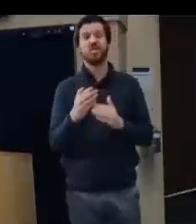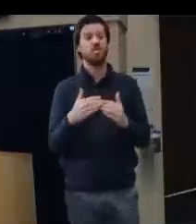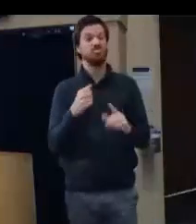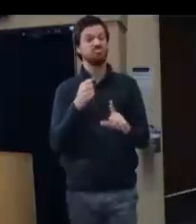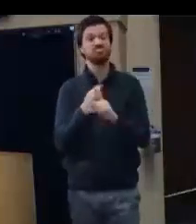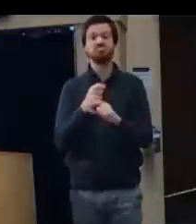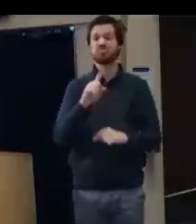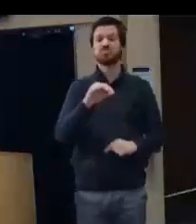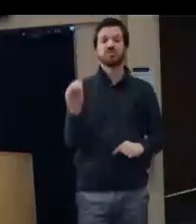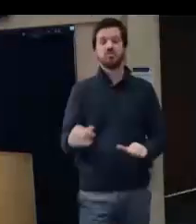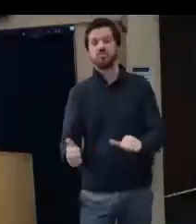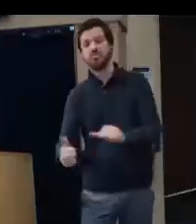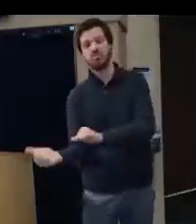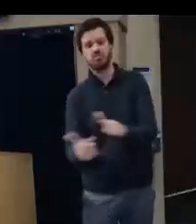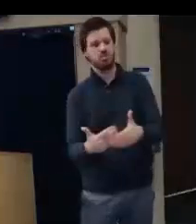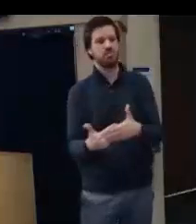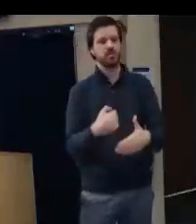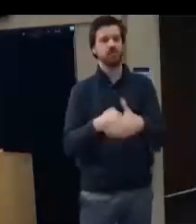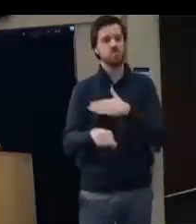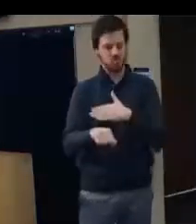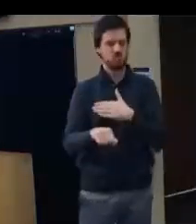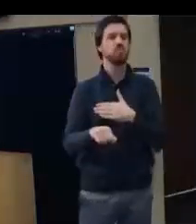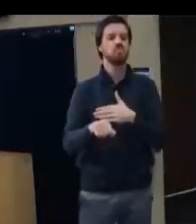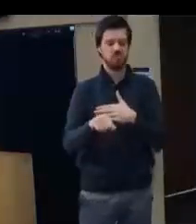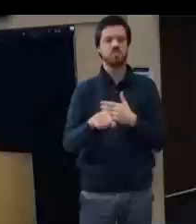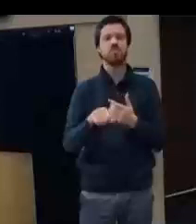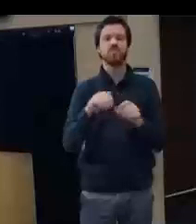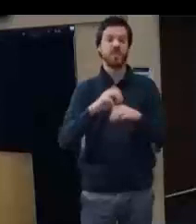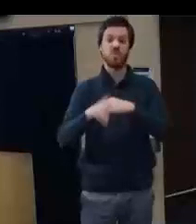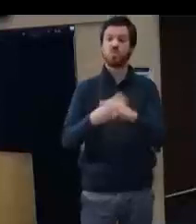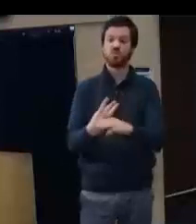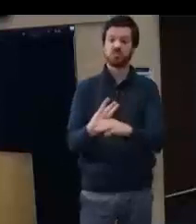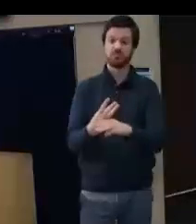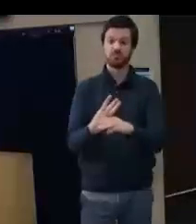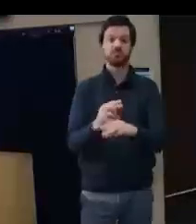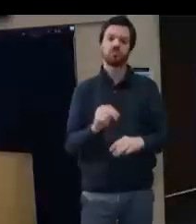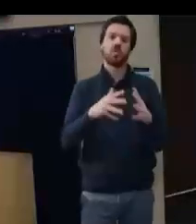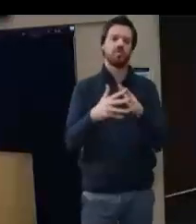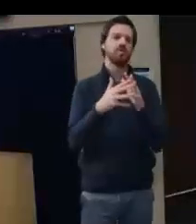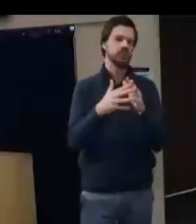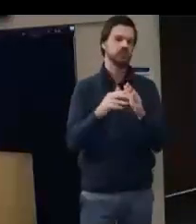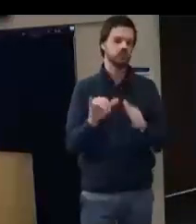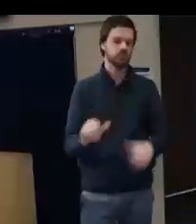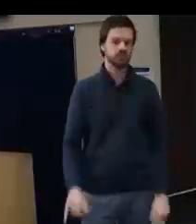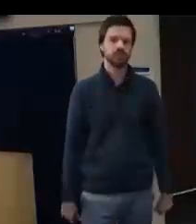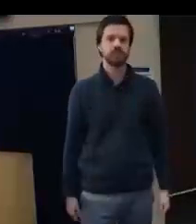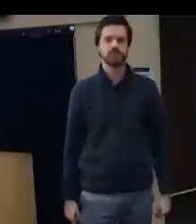1% of all infants uh born in um in the world but certainly North America it's a very heterogeneous